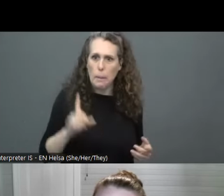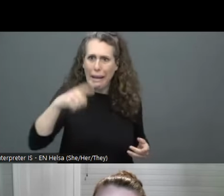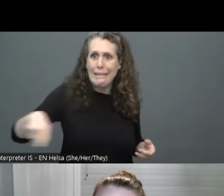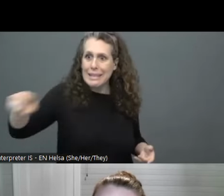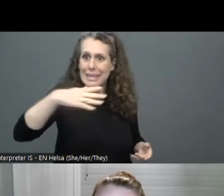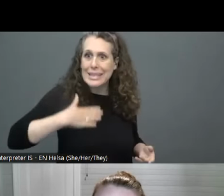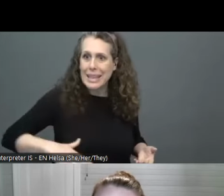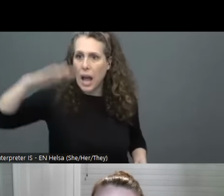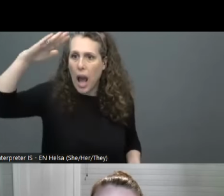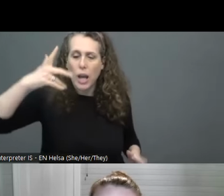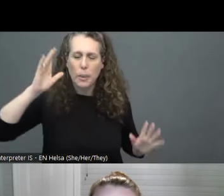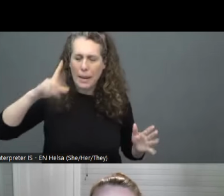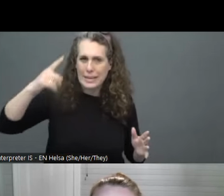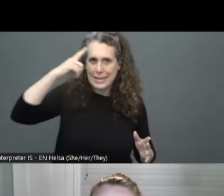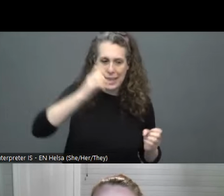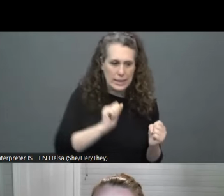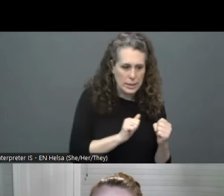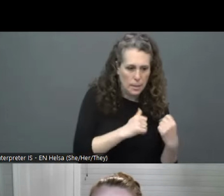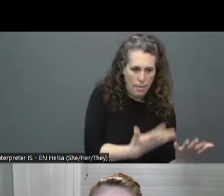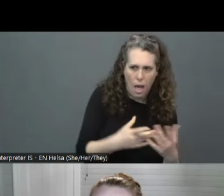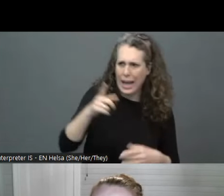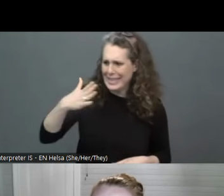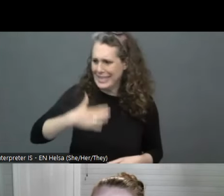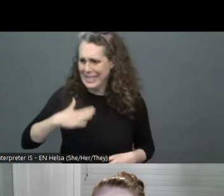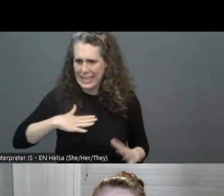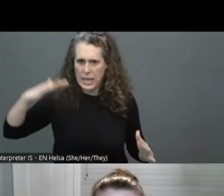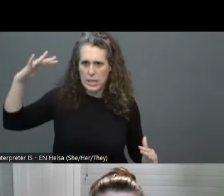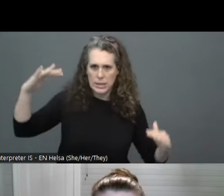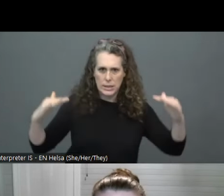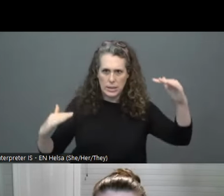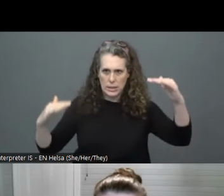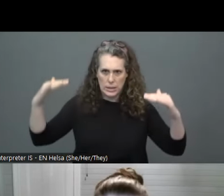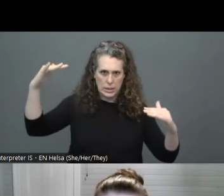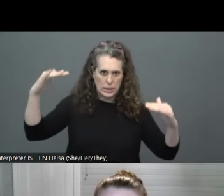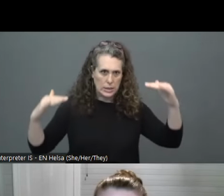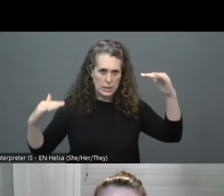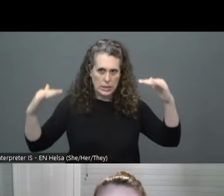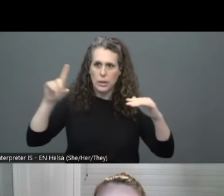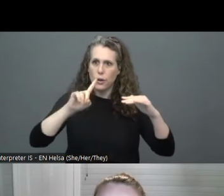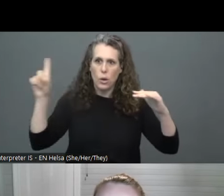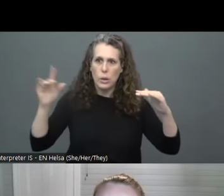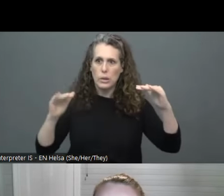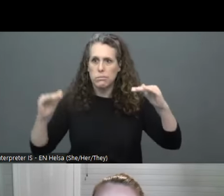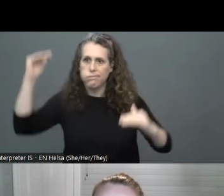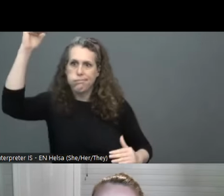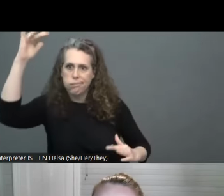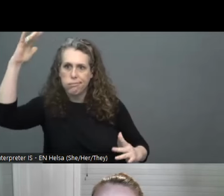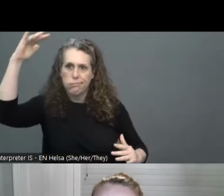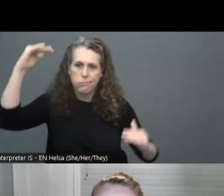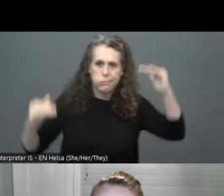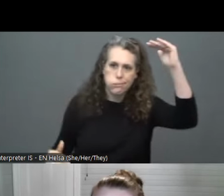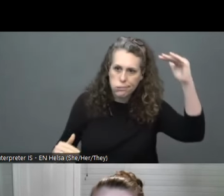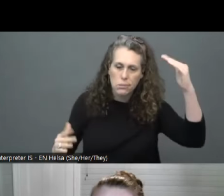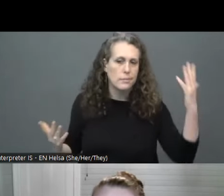at the same time so where building demand while giving good quality technical support, which